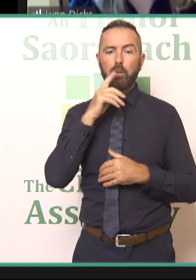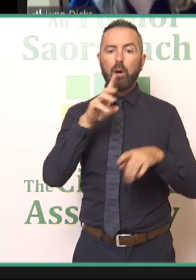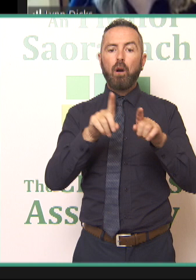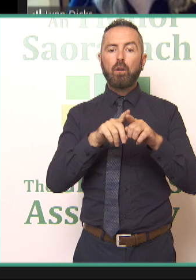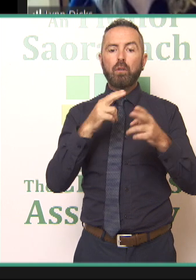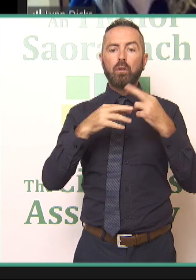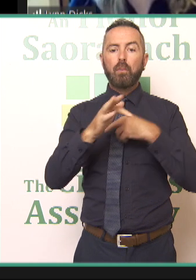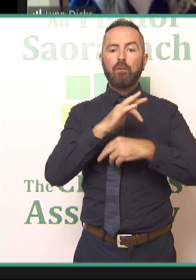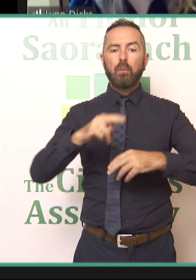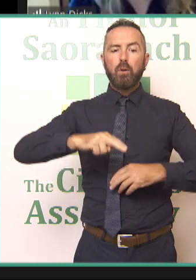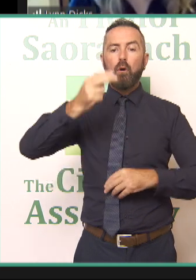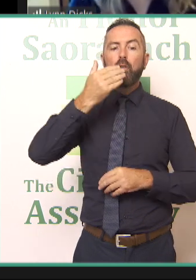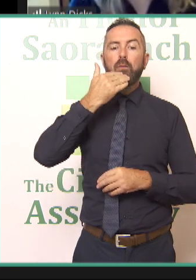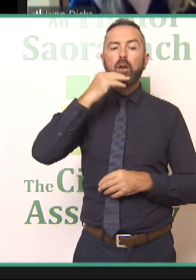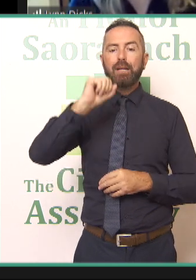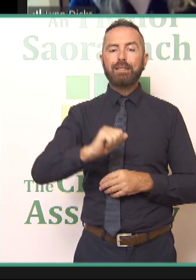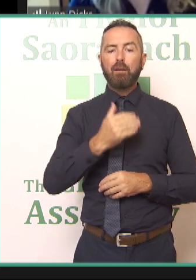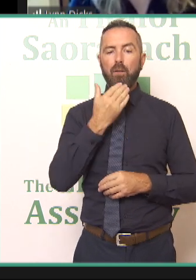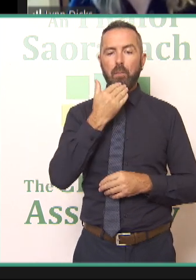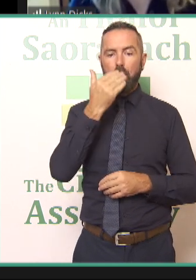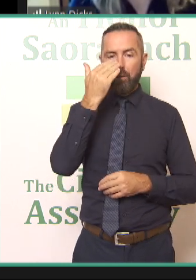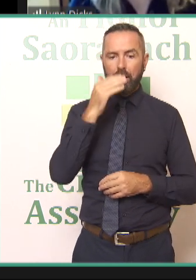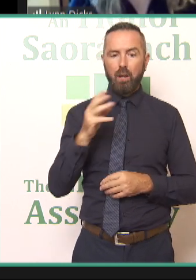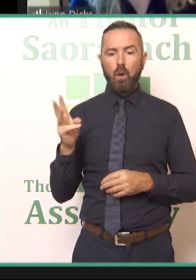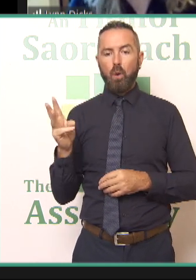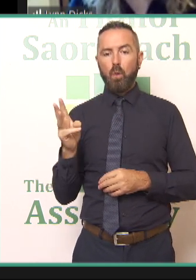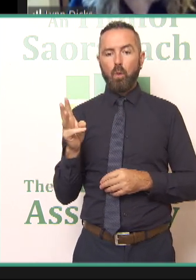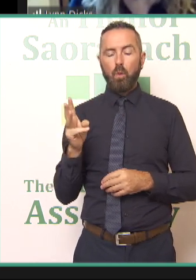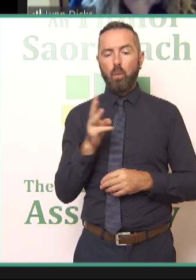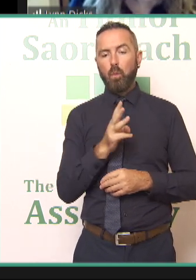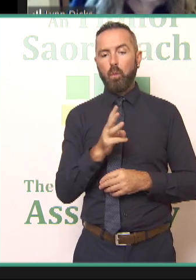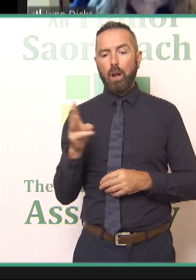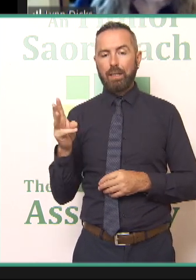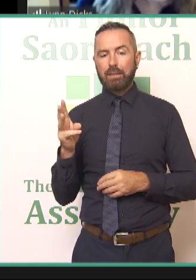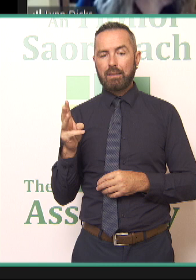from North America South America West Africa remember those regions where I said Global